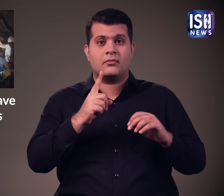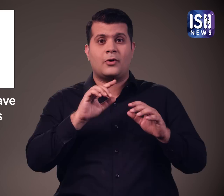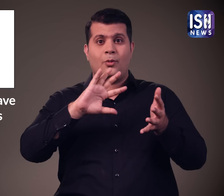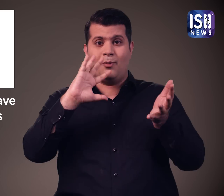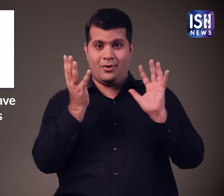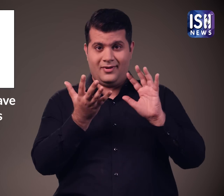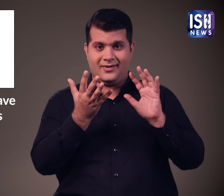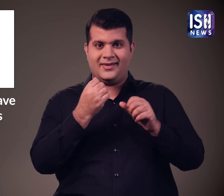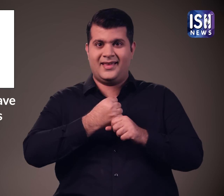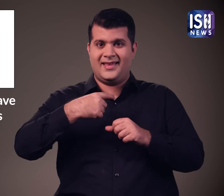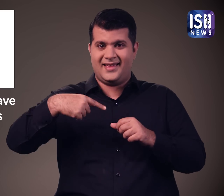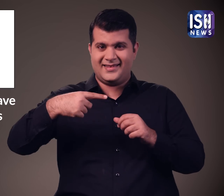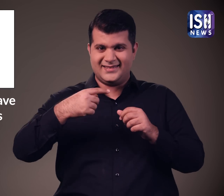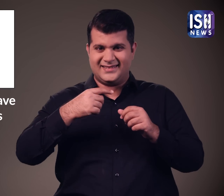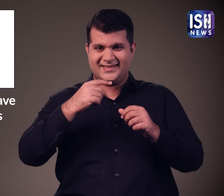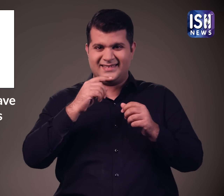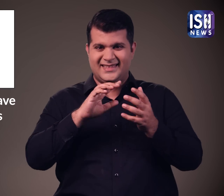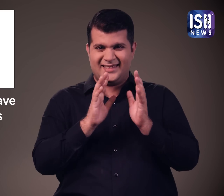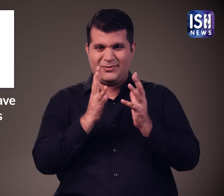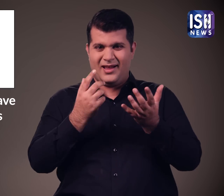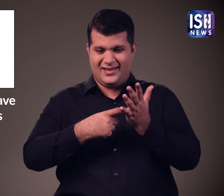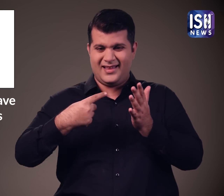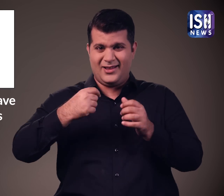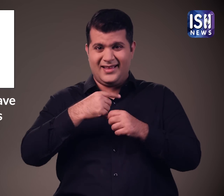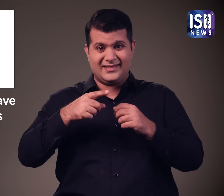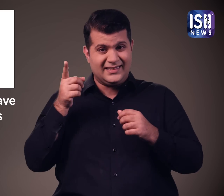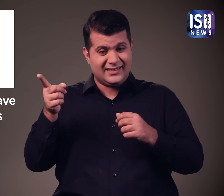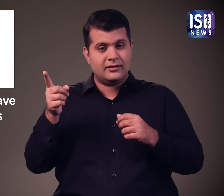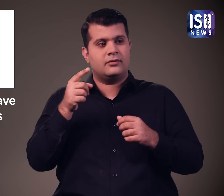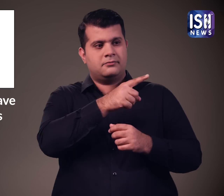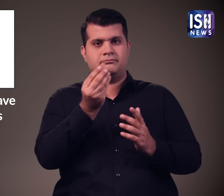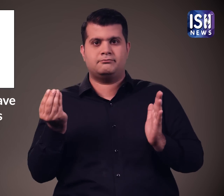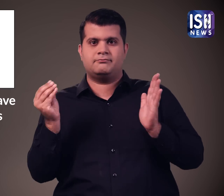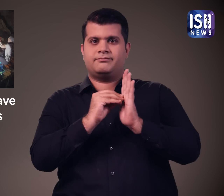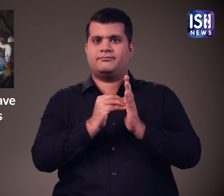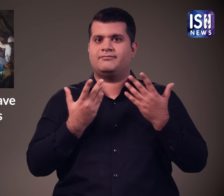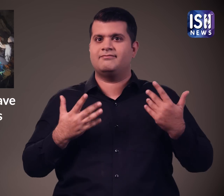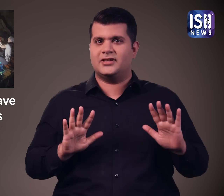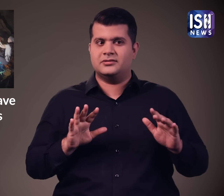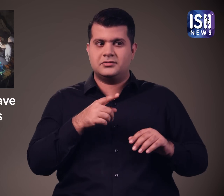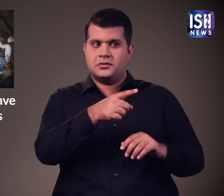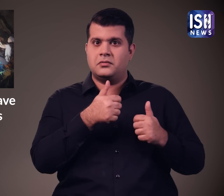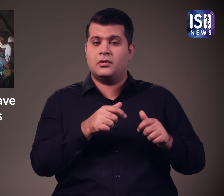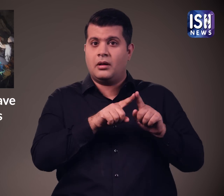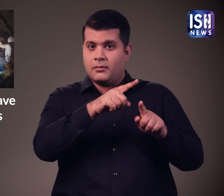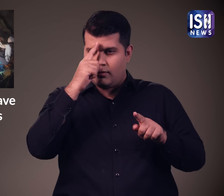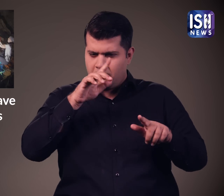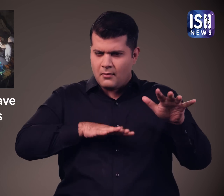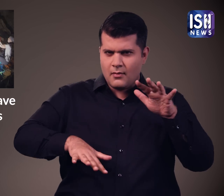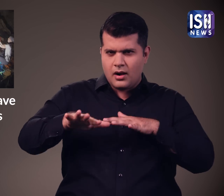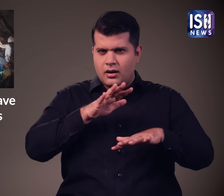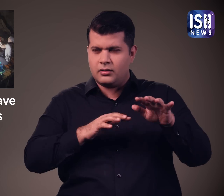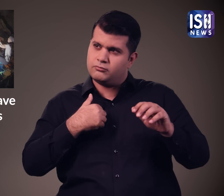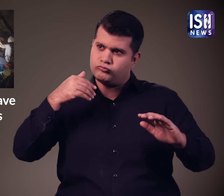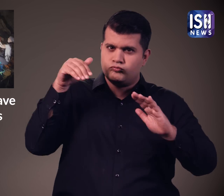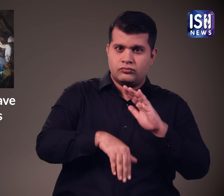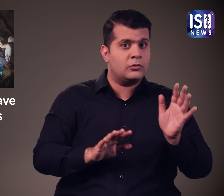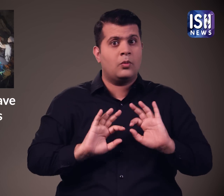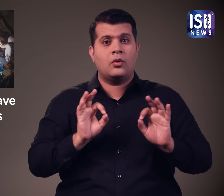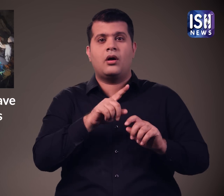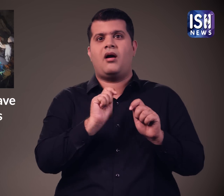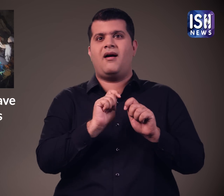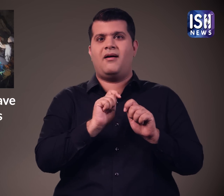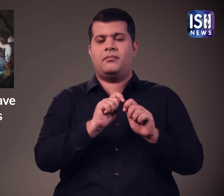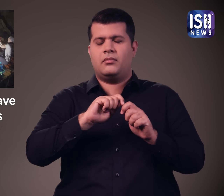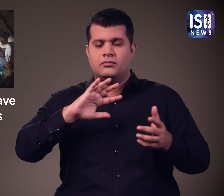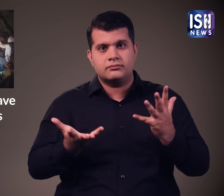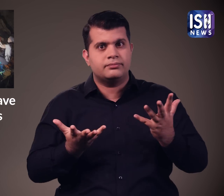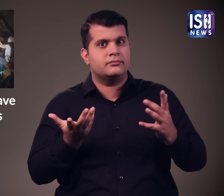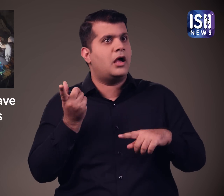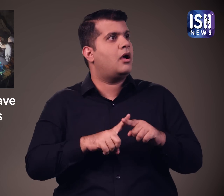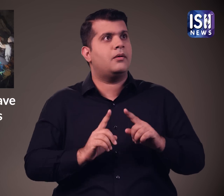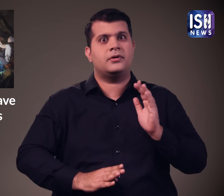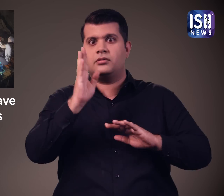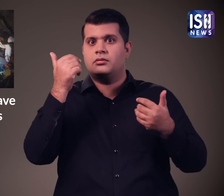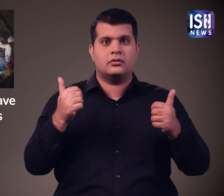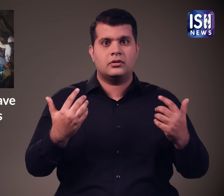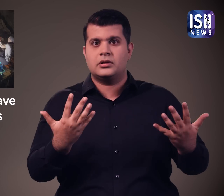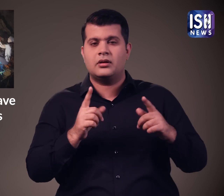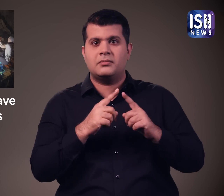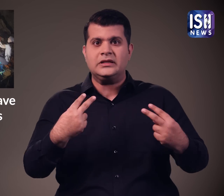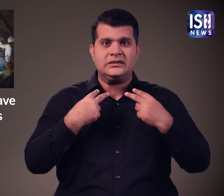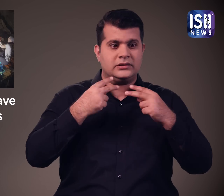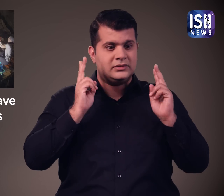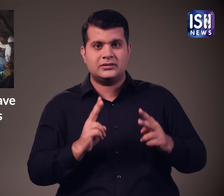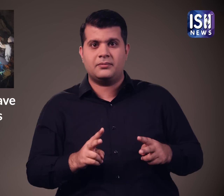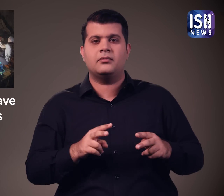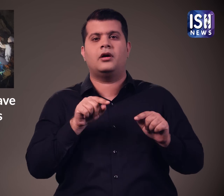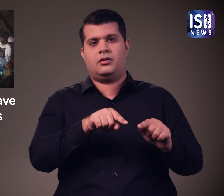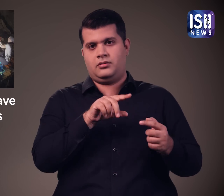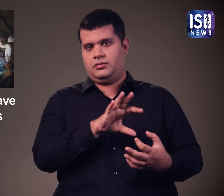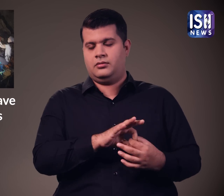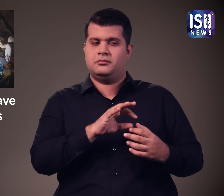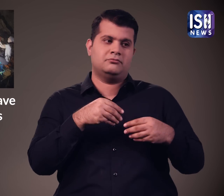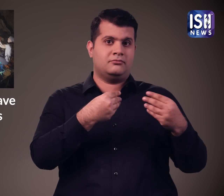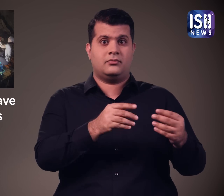They hold the Guinness World Record for the "longest time survived trapped underground". This was not voluntary.